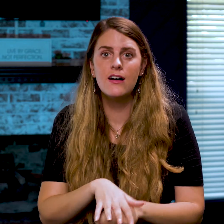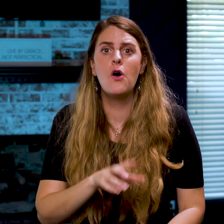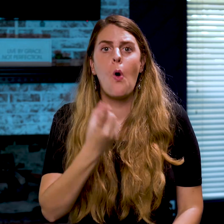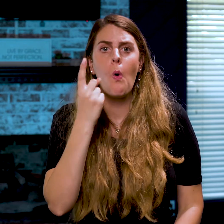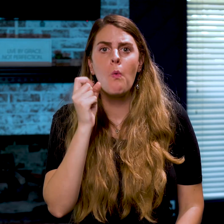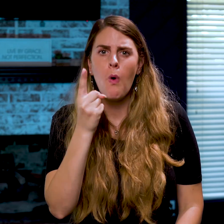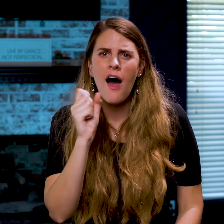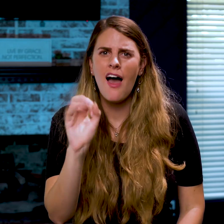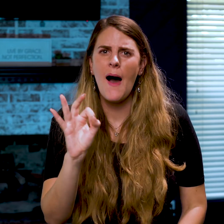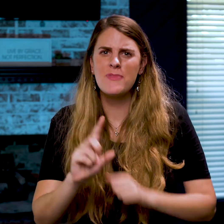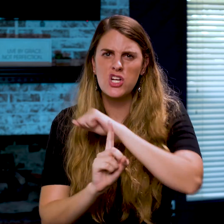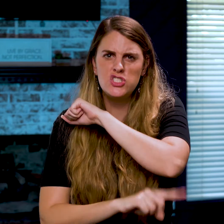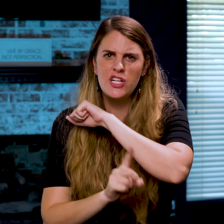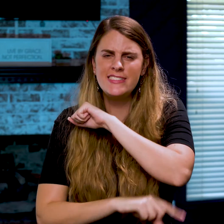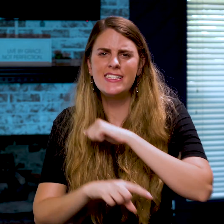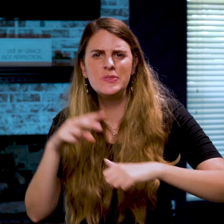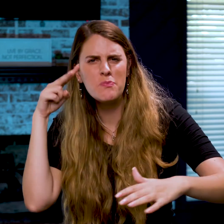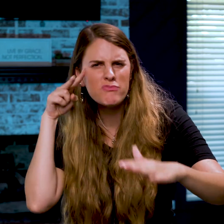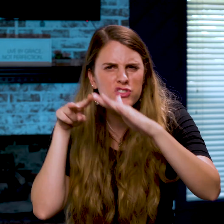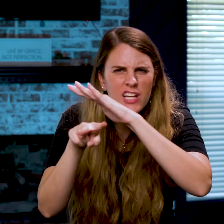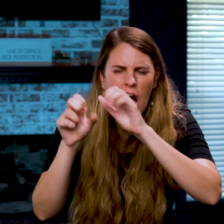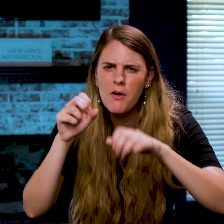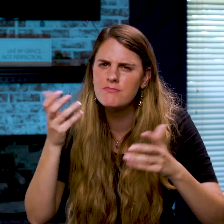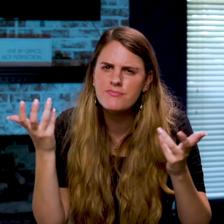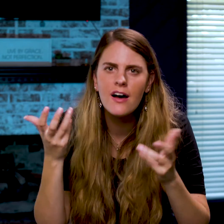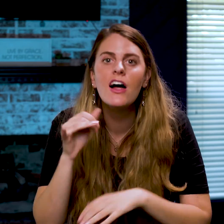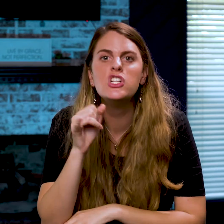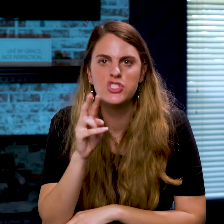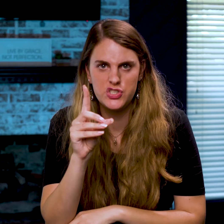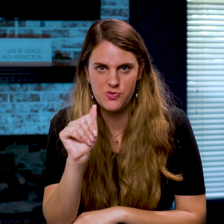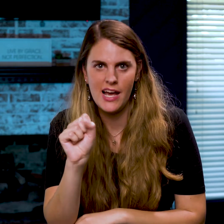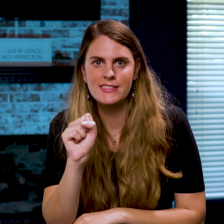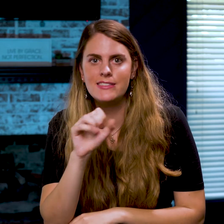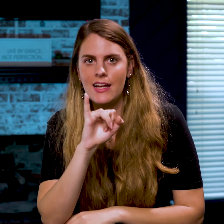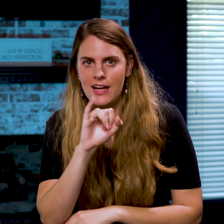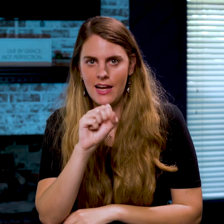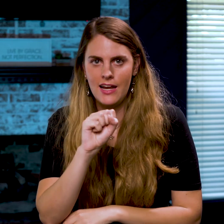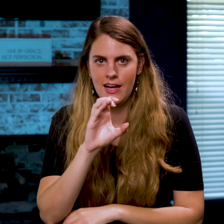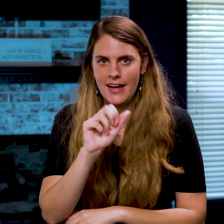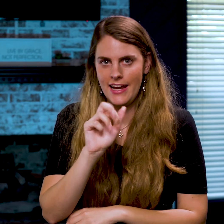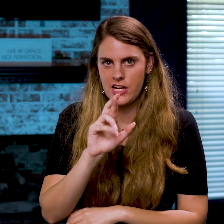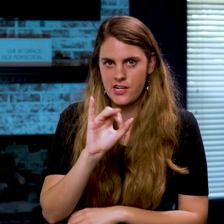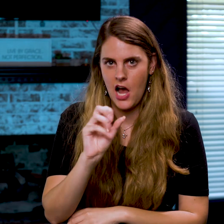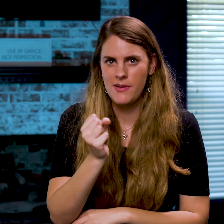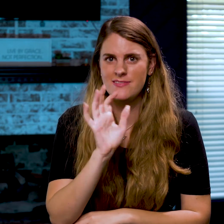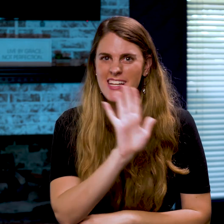One of the curses foreshadows Judas Iscariot’s,